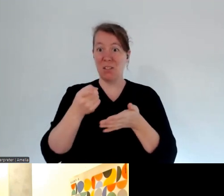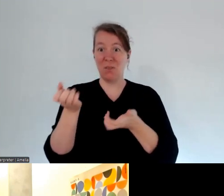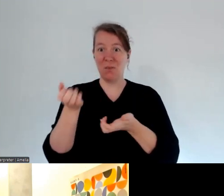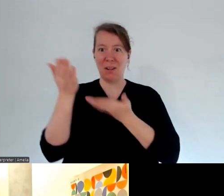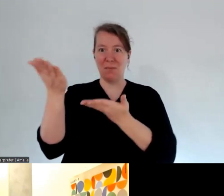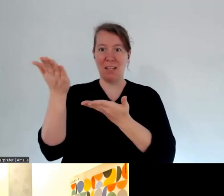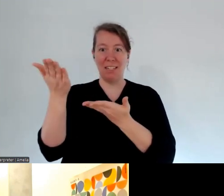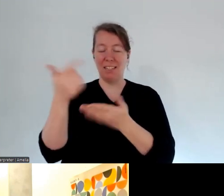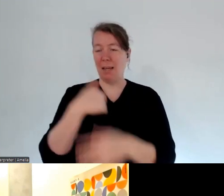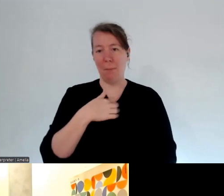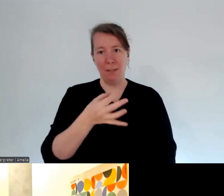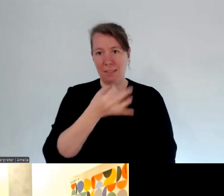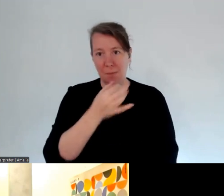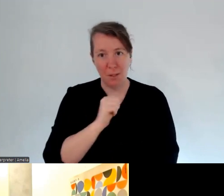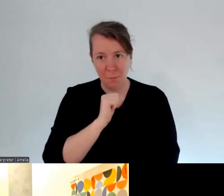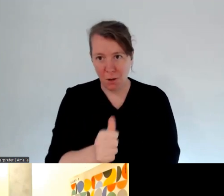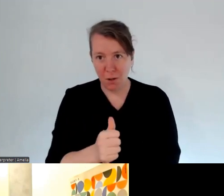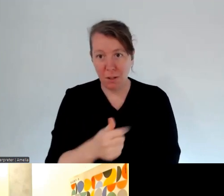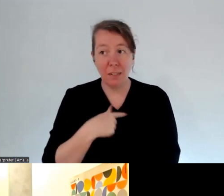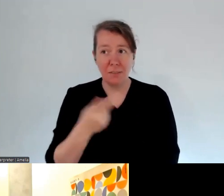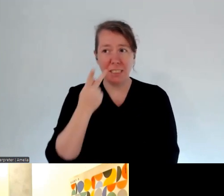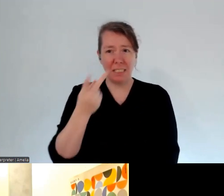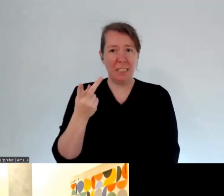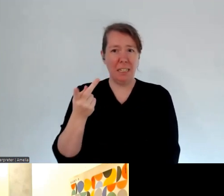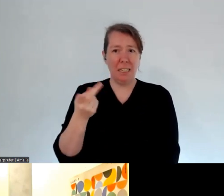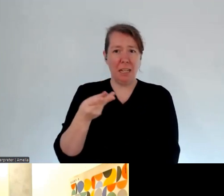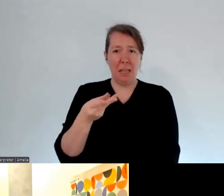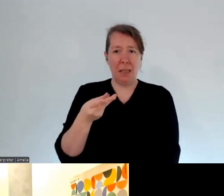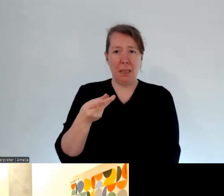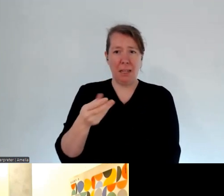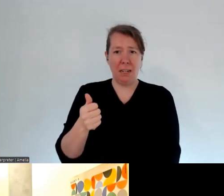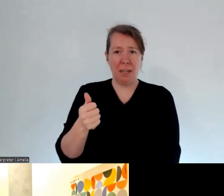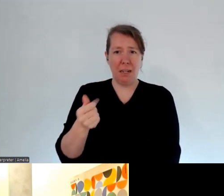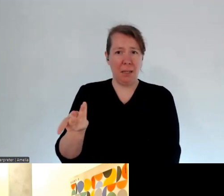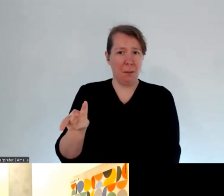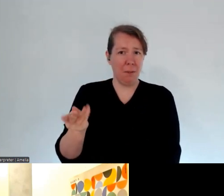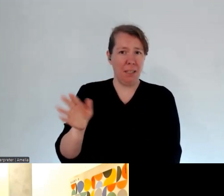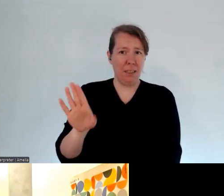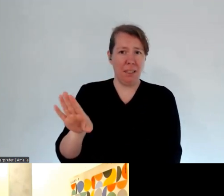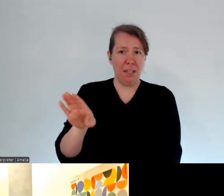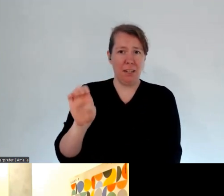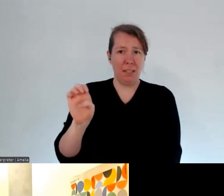I've encountered Daisy's products a little bit, sometimes I've used Daisy's EPUB checker, I've mentioned that.